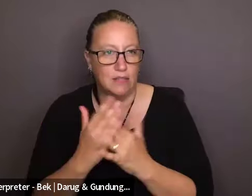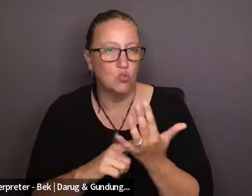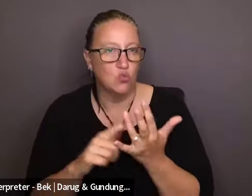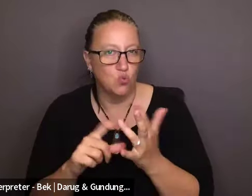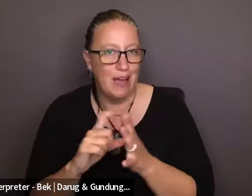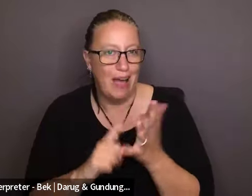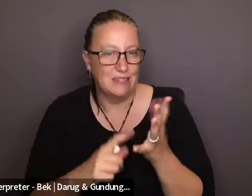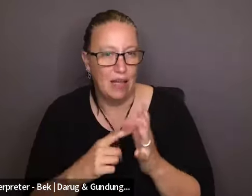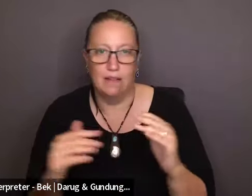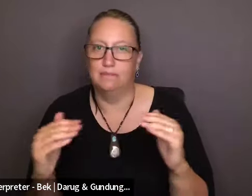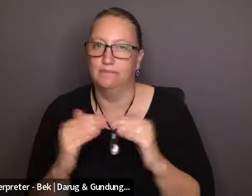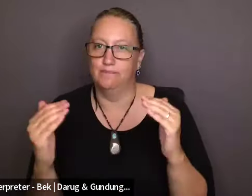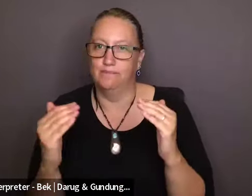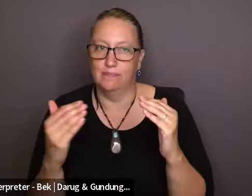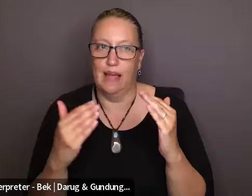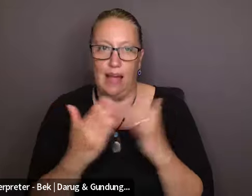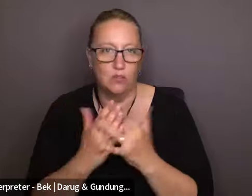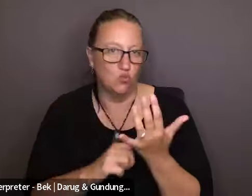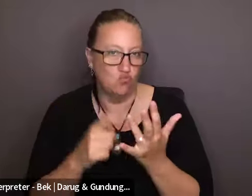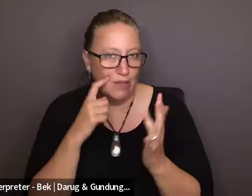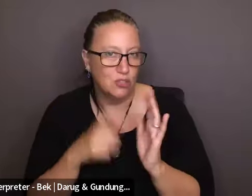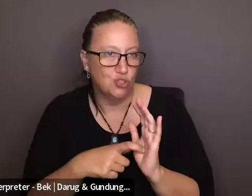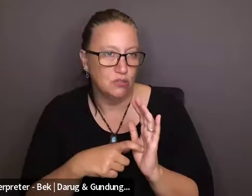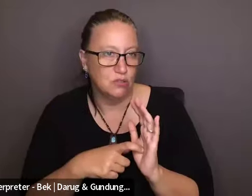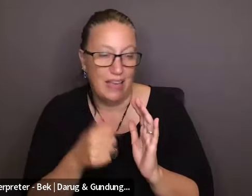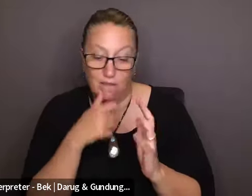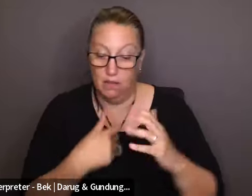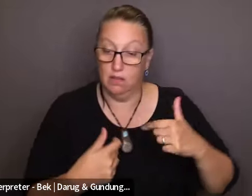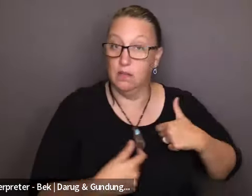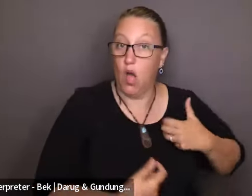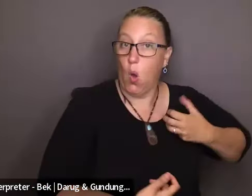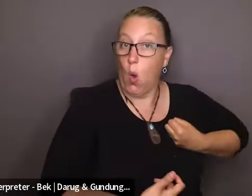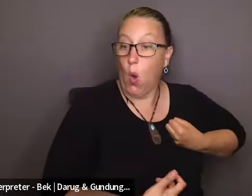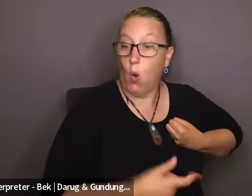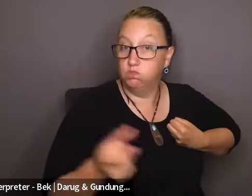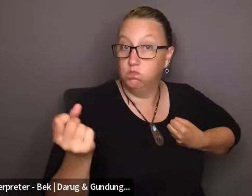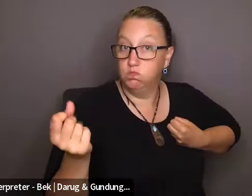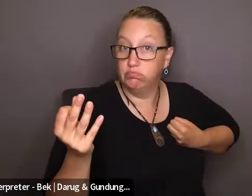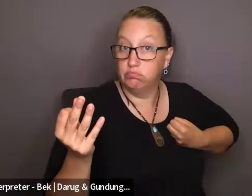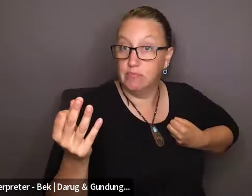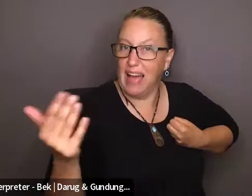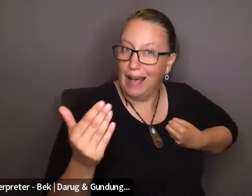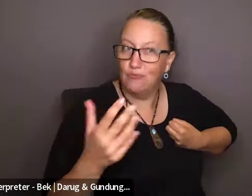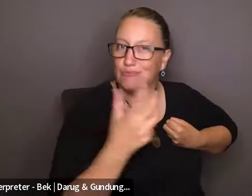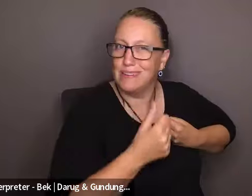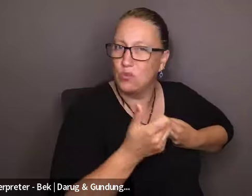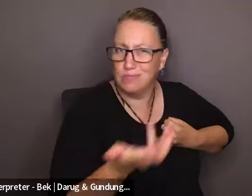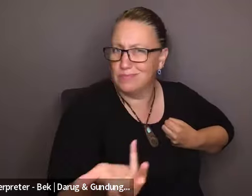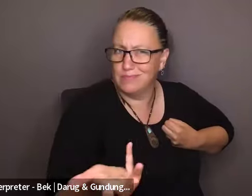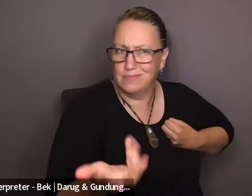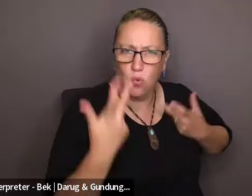That includes time, funding, access to data and recognition. If one part of the partnership holds all the